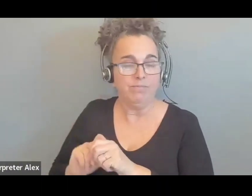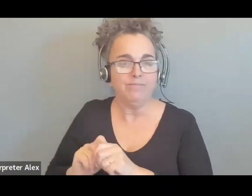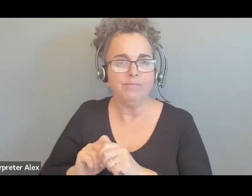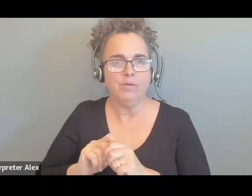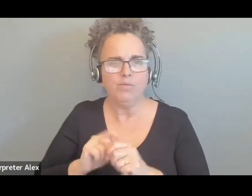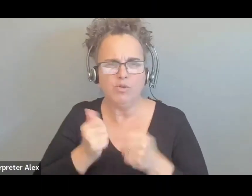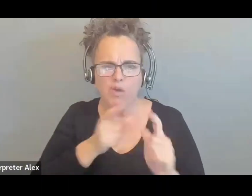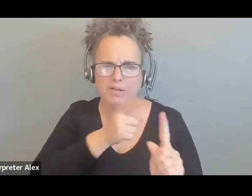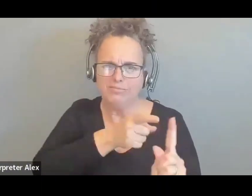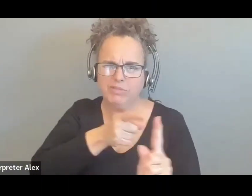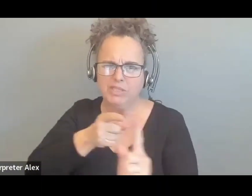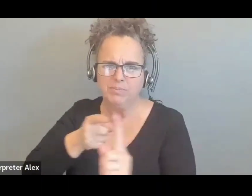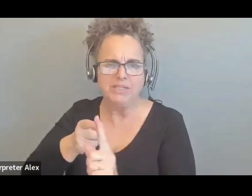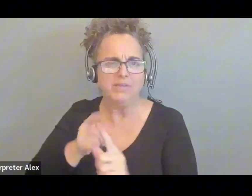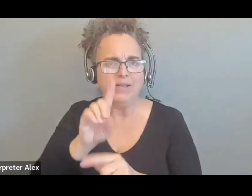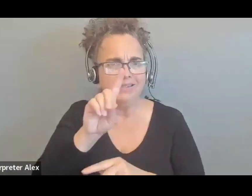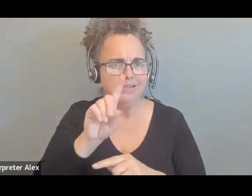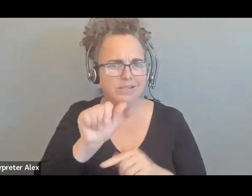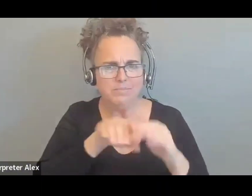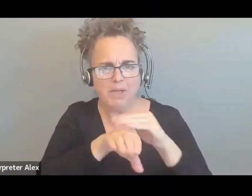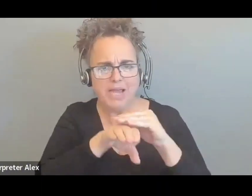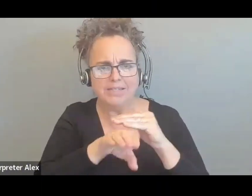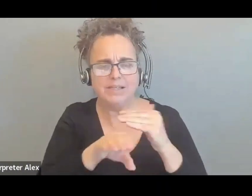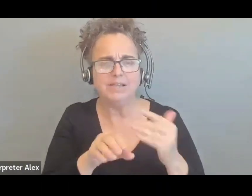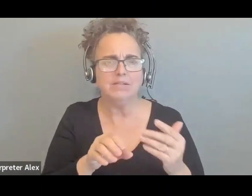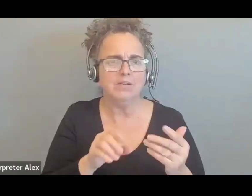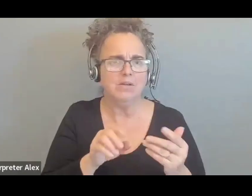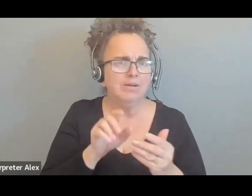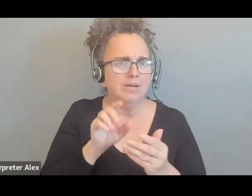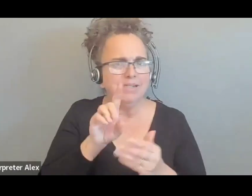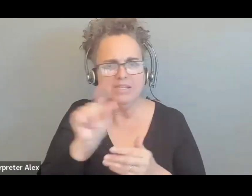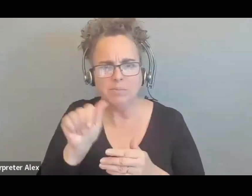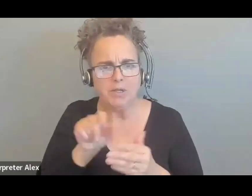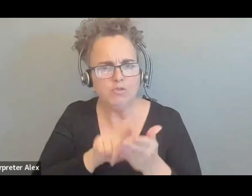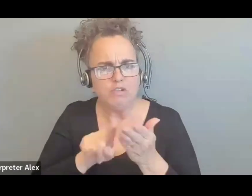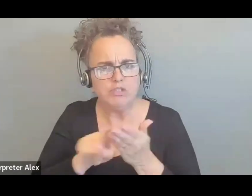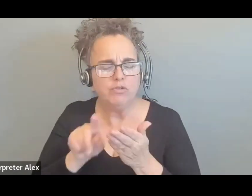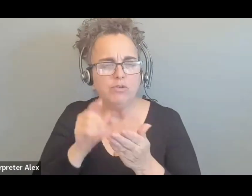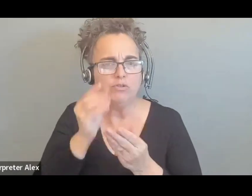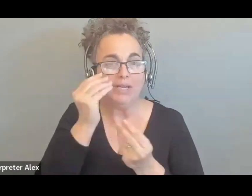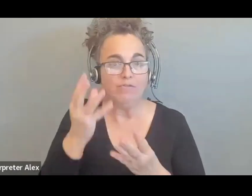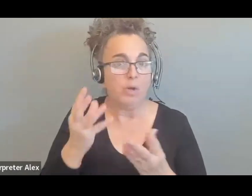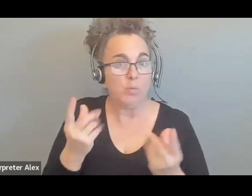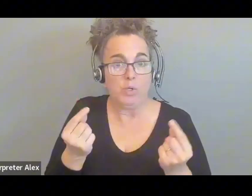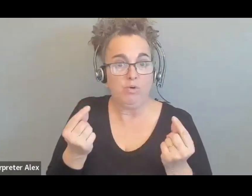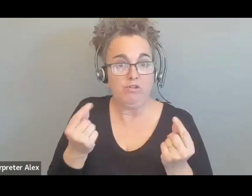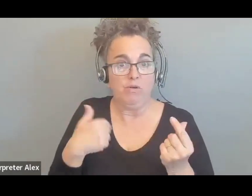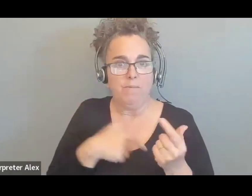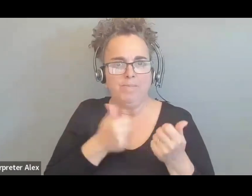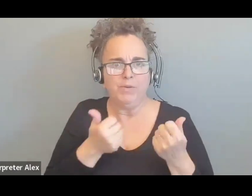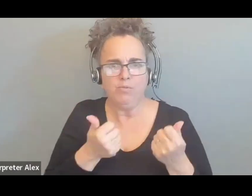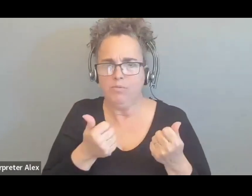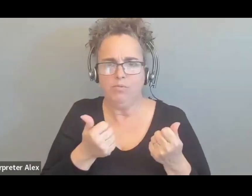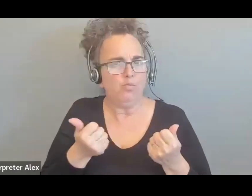specific accessibility research insights, disability research insights, we started adapting what we were already doing